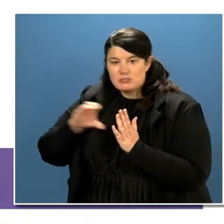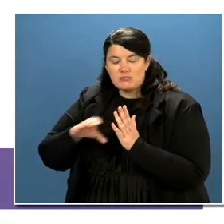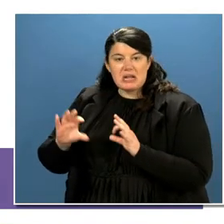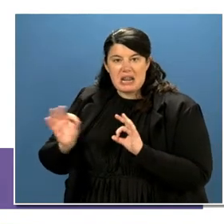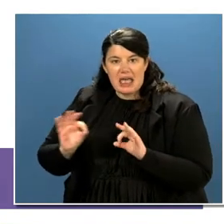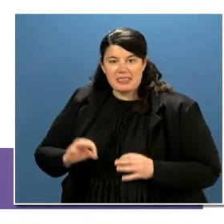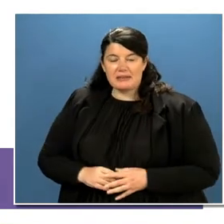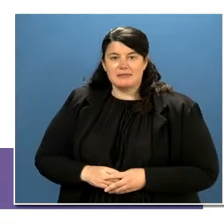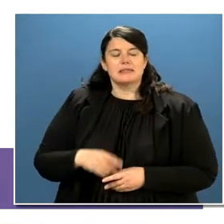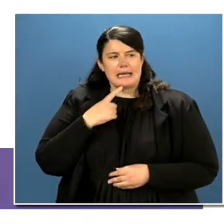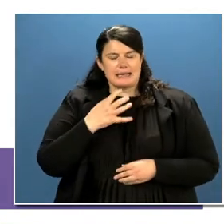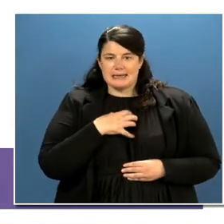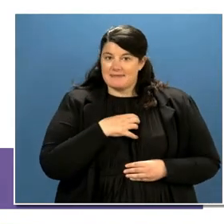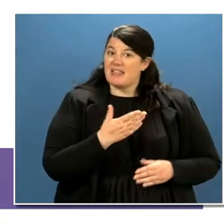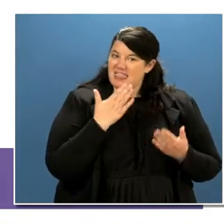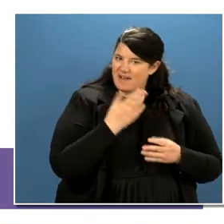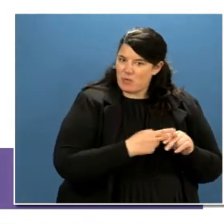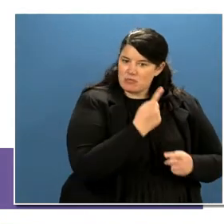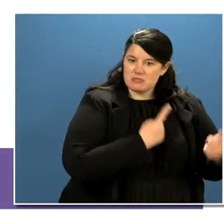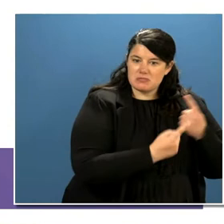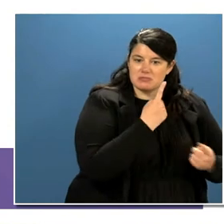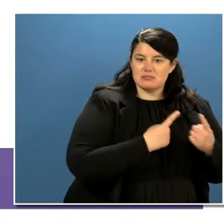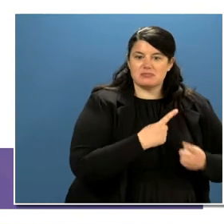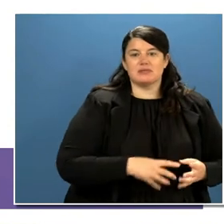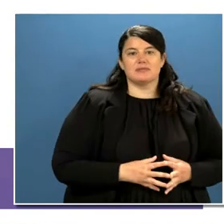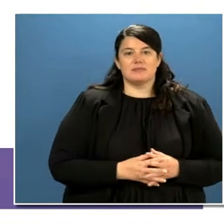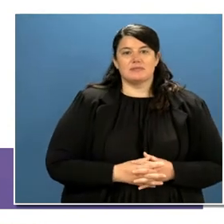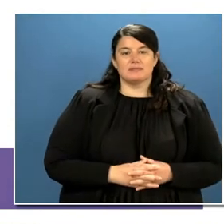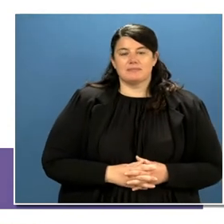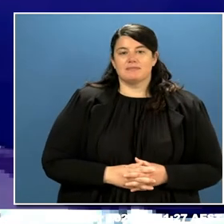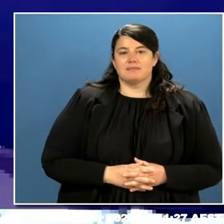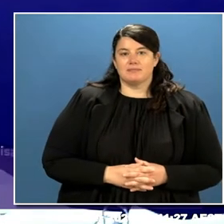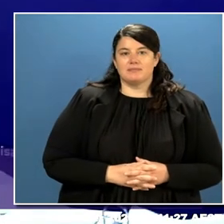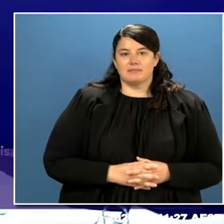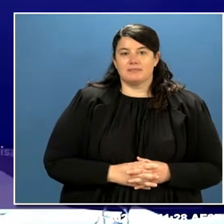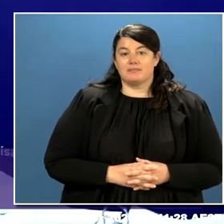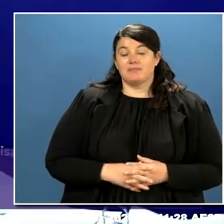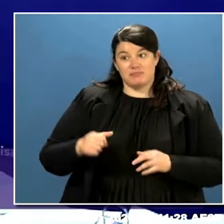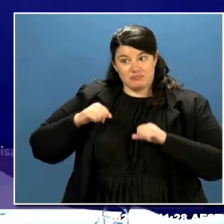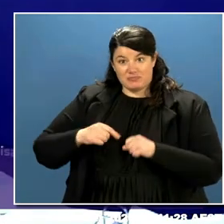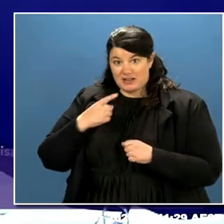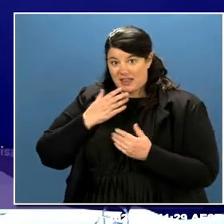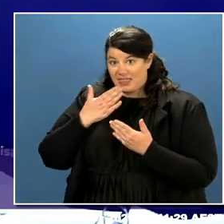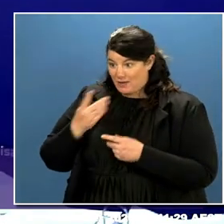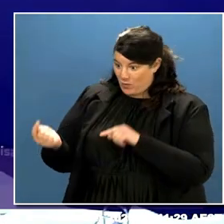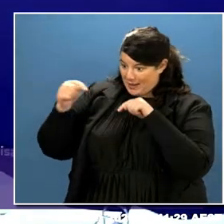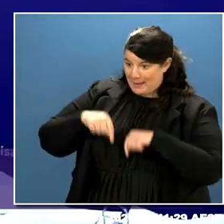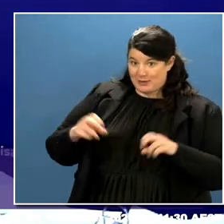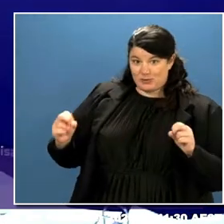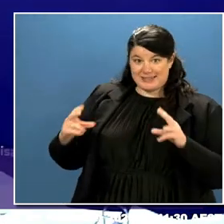Thank you for telling us that. Thank you. Thank you very much for coming to our Sydney hearing room to give evidence today.